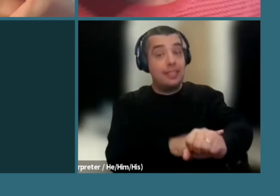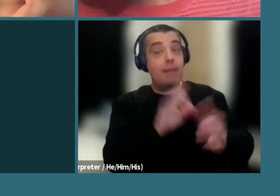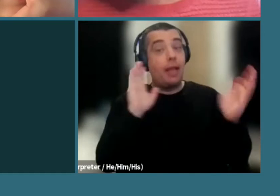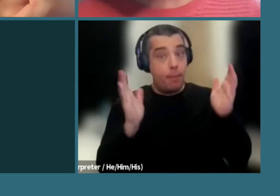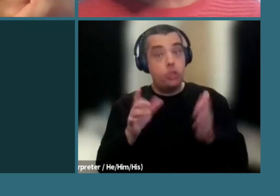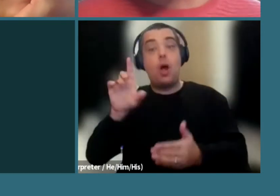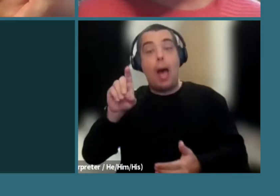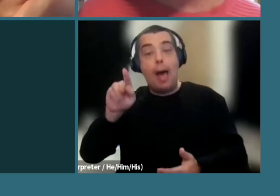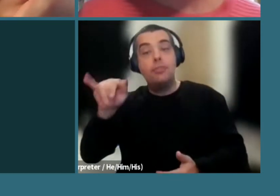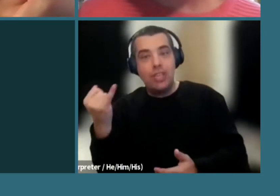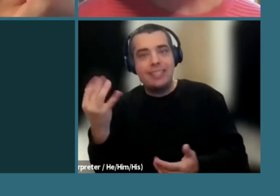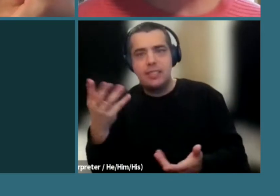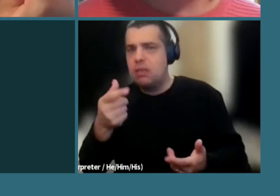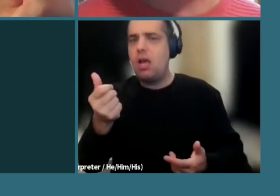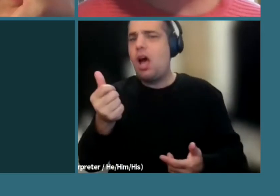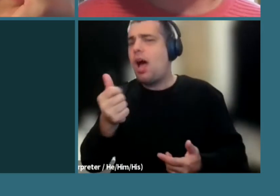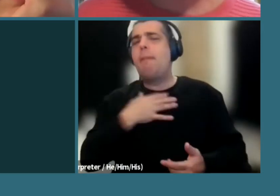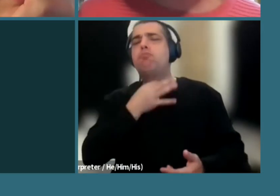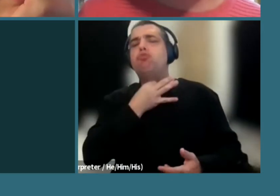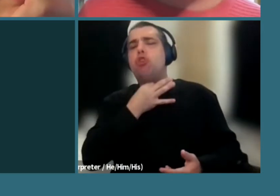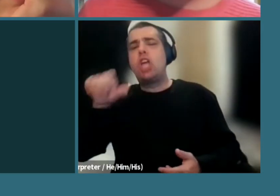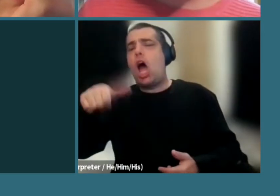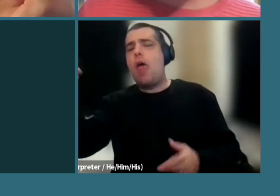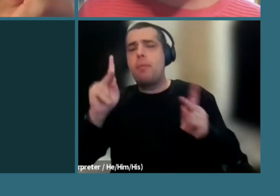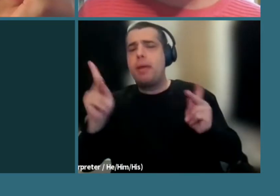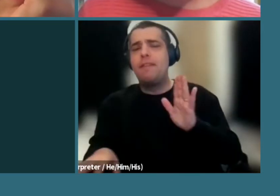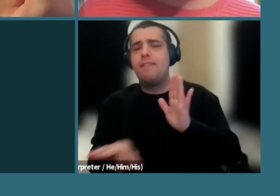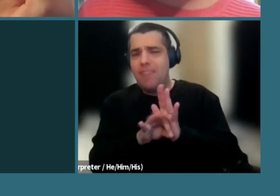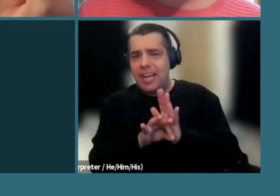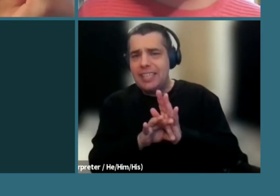I wonder, did anybody else find one or the other more challenging?